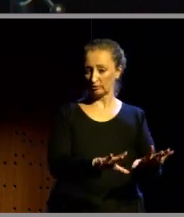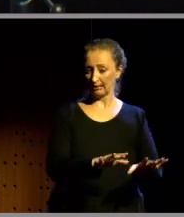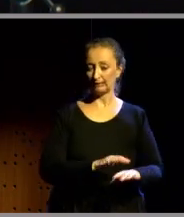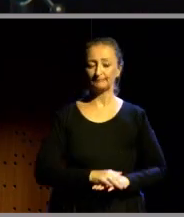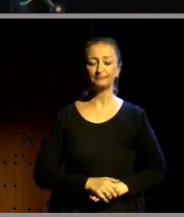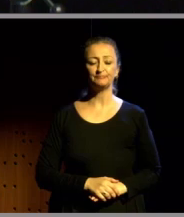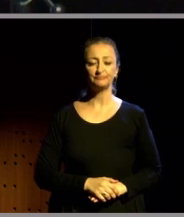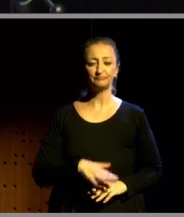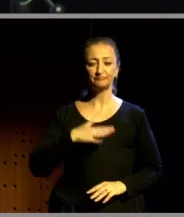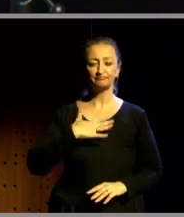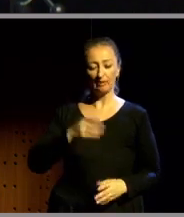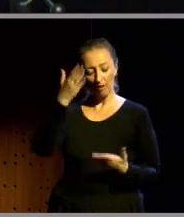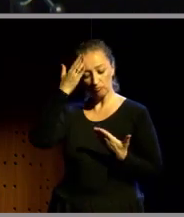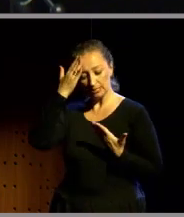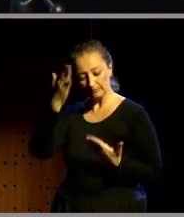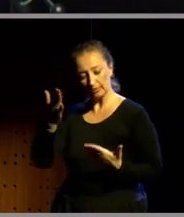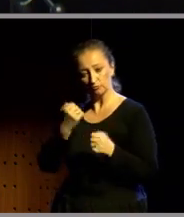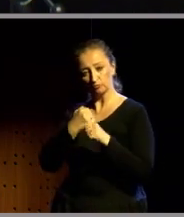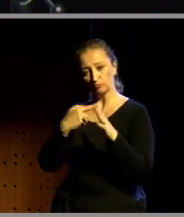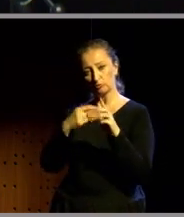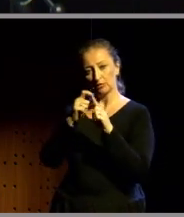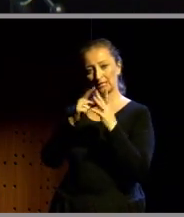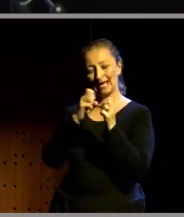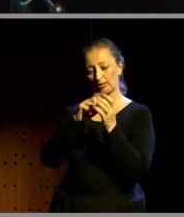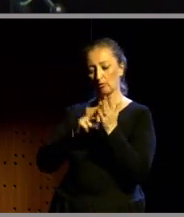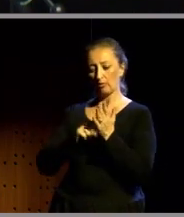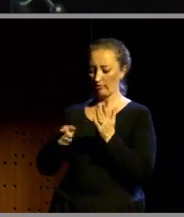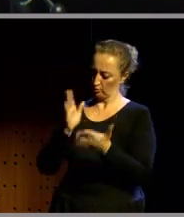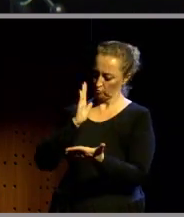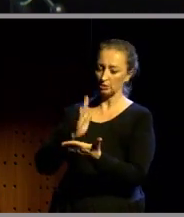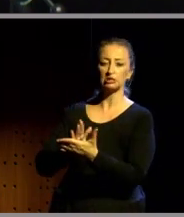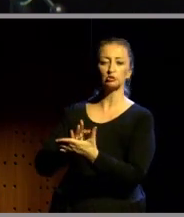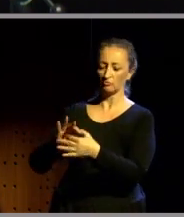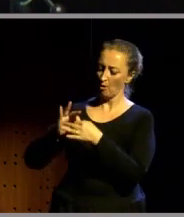to the Gadigal people, the Traditional Custodians and Elders of this